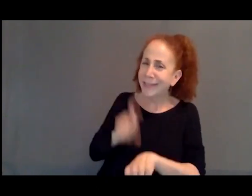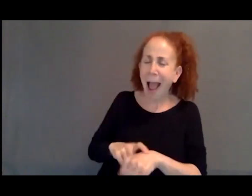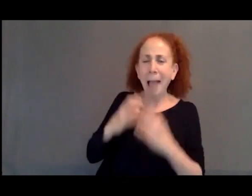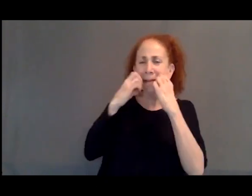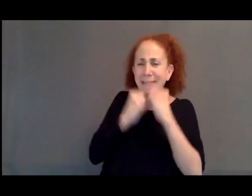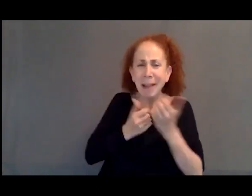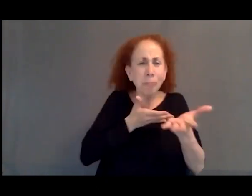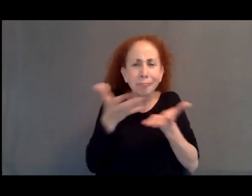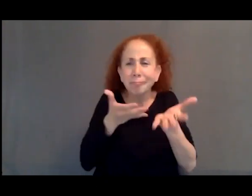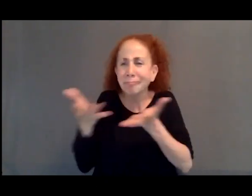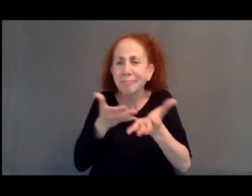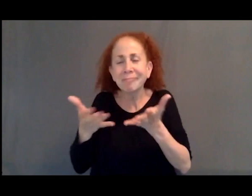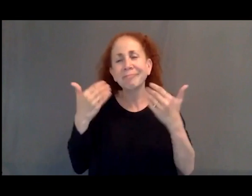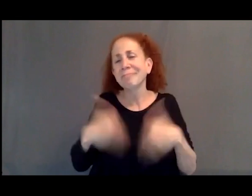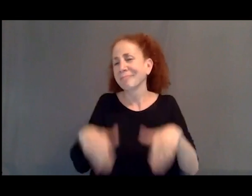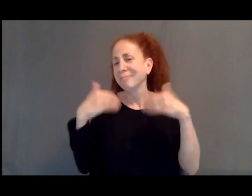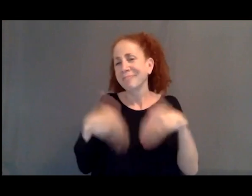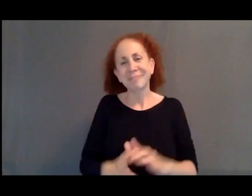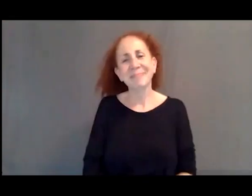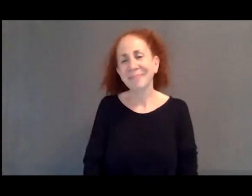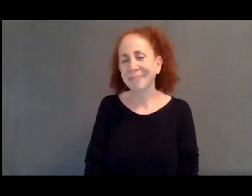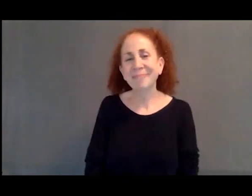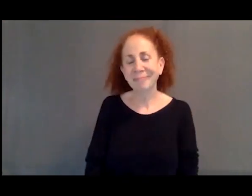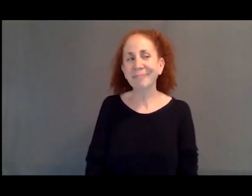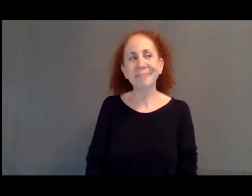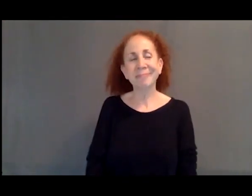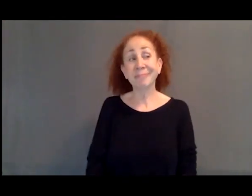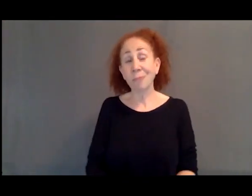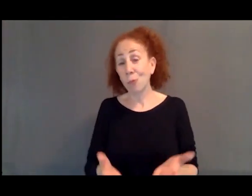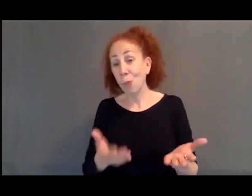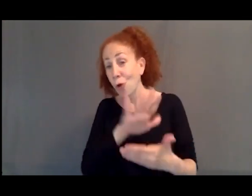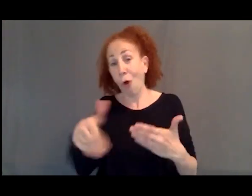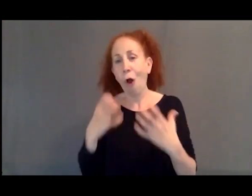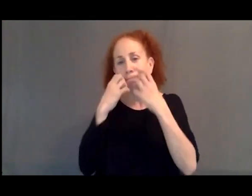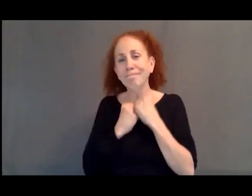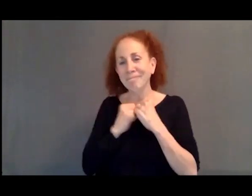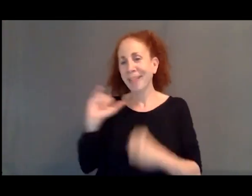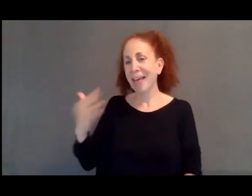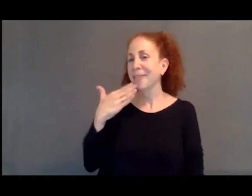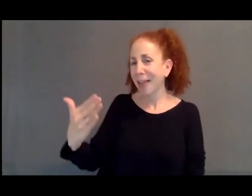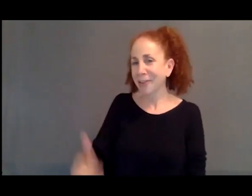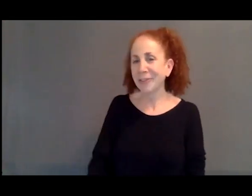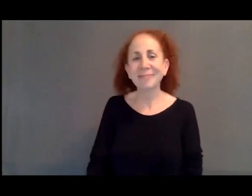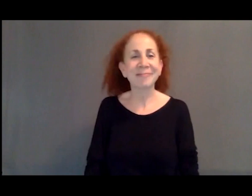you answered everyone's question is something I think we will all treasure. So thank you. Thanks, Dag.